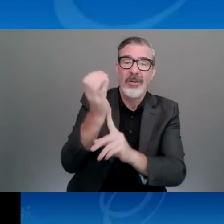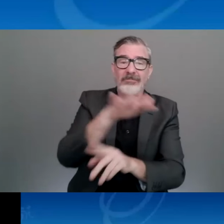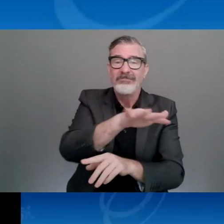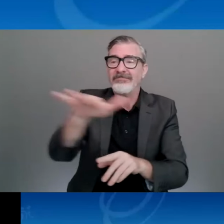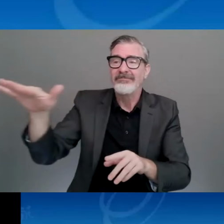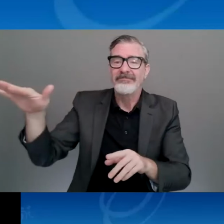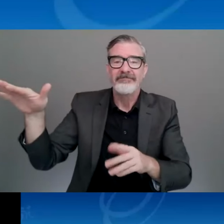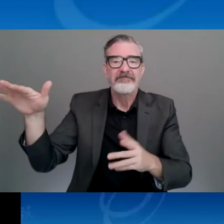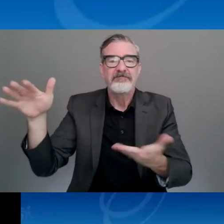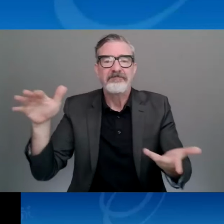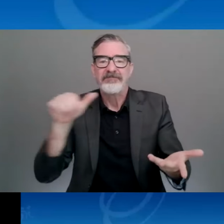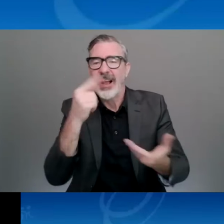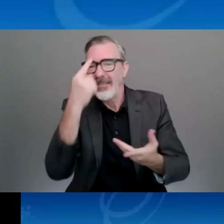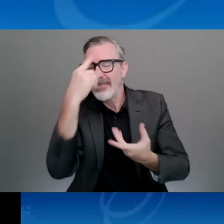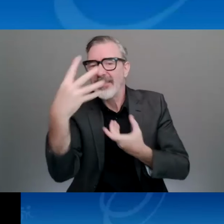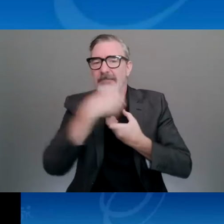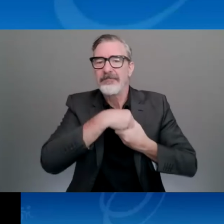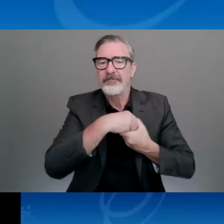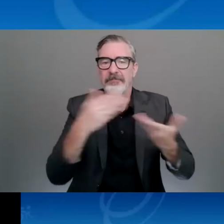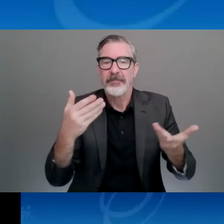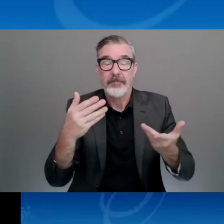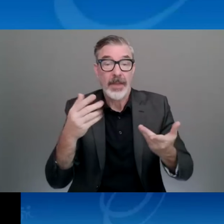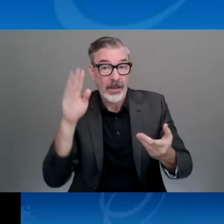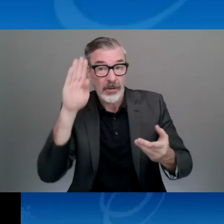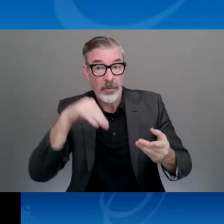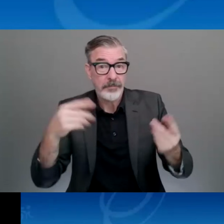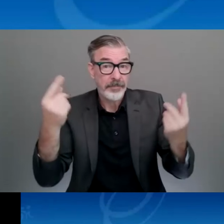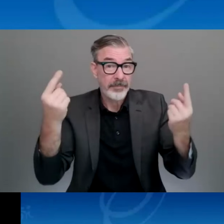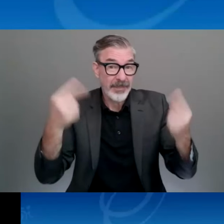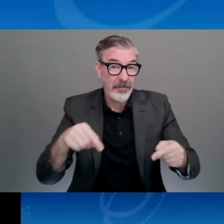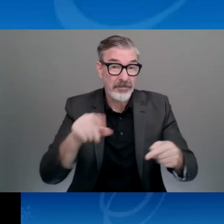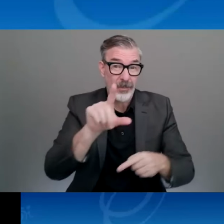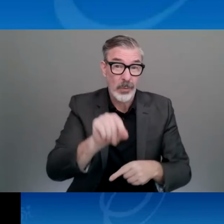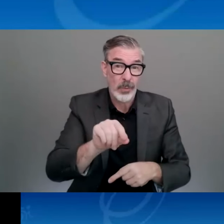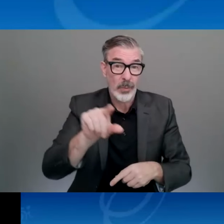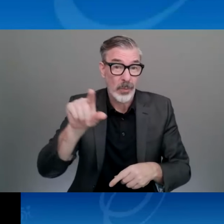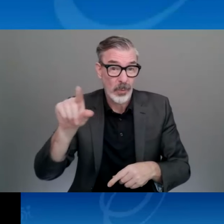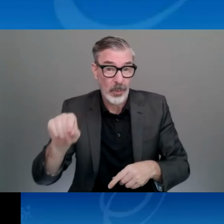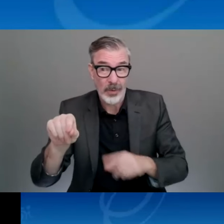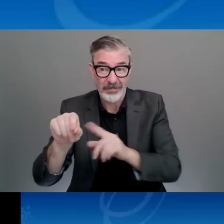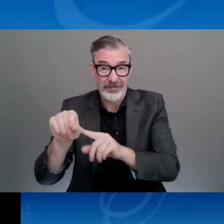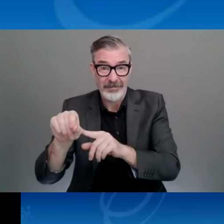There's something that happened in 2020 that is impacted on a global scale. It's called Covid.